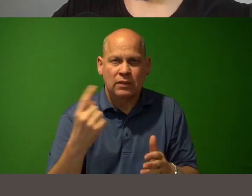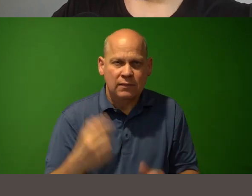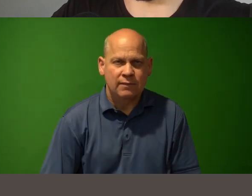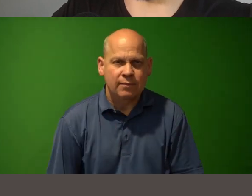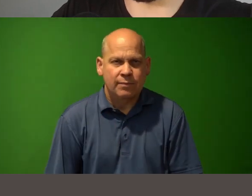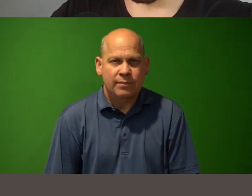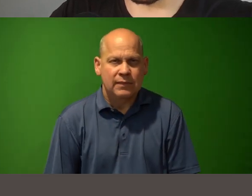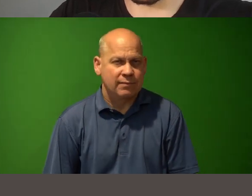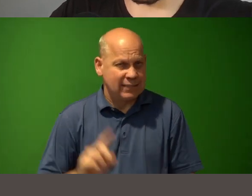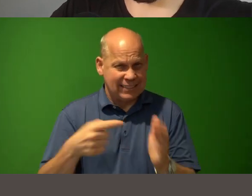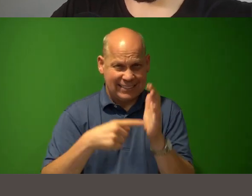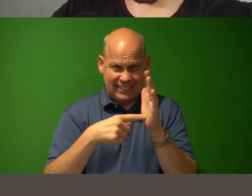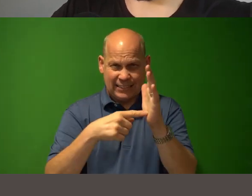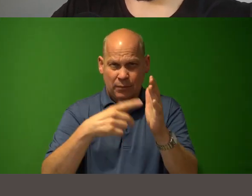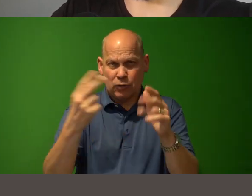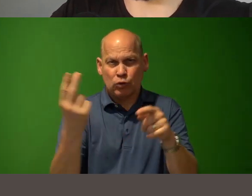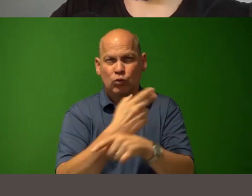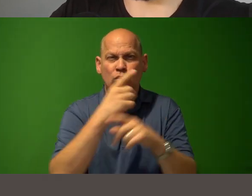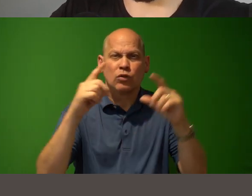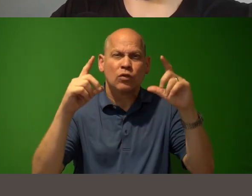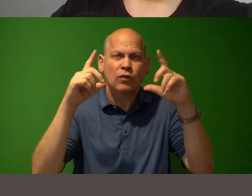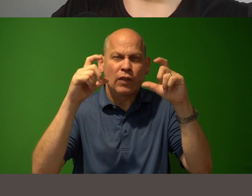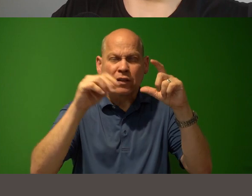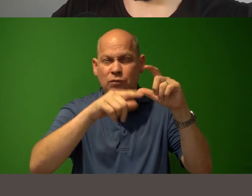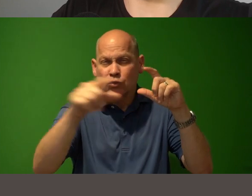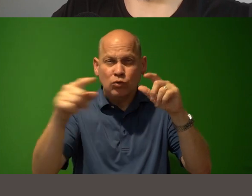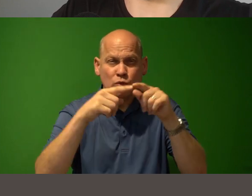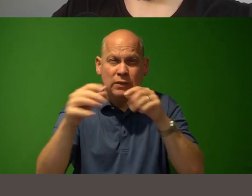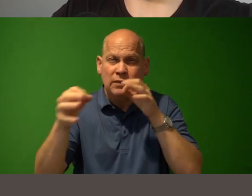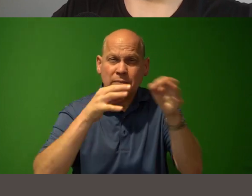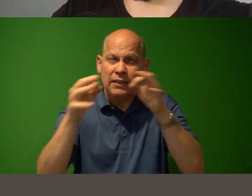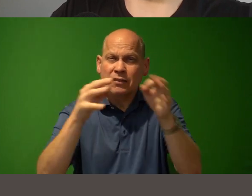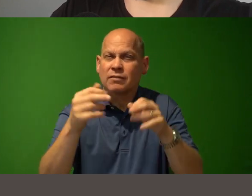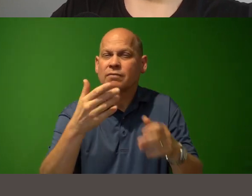This example here is using photography all the time to explain contrast value.